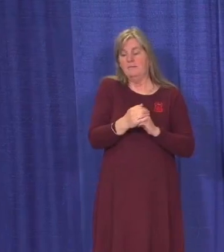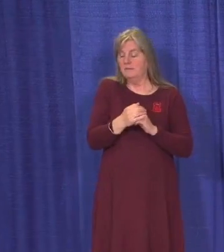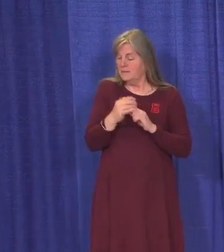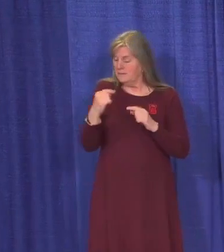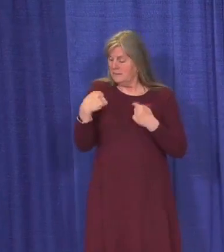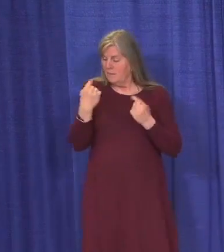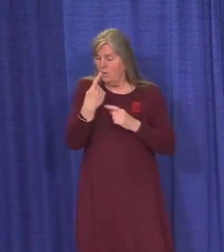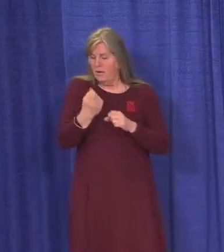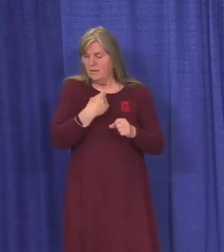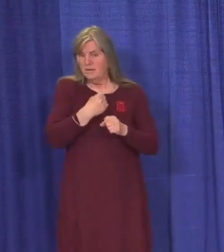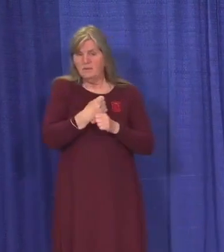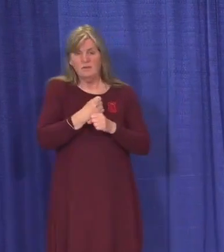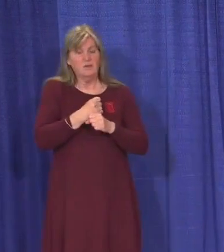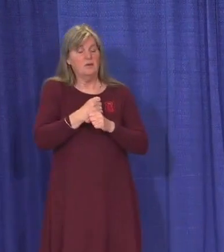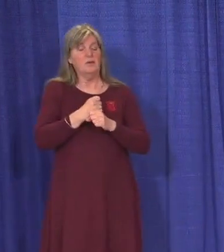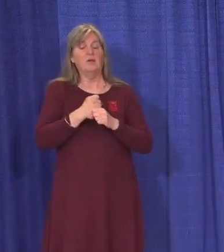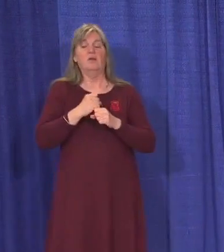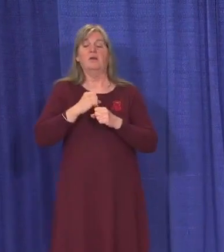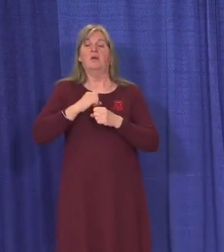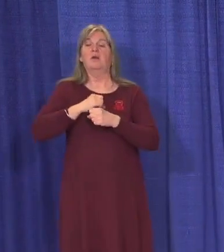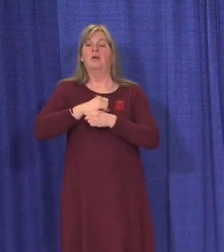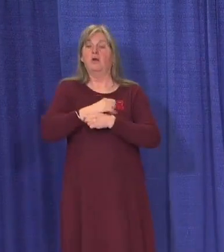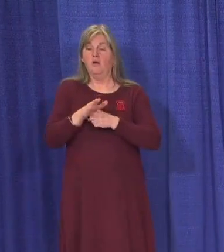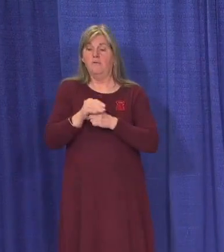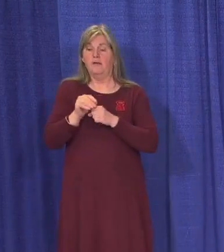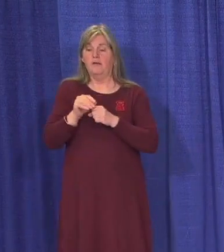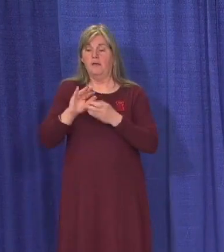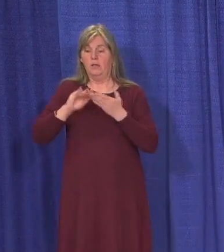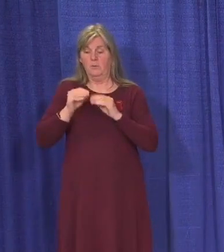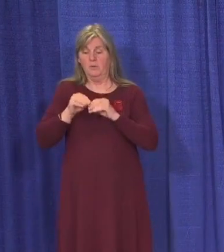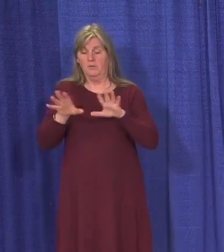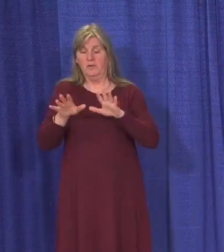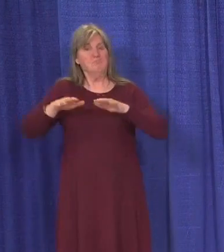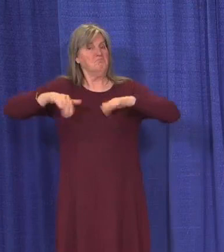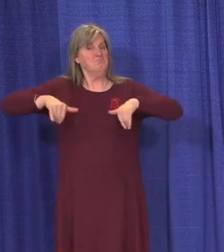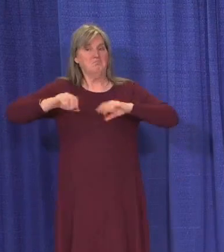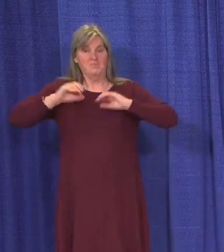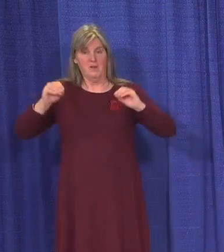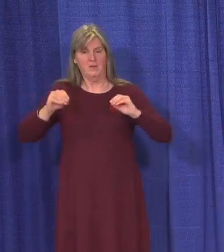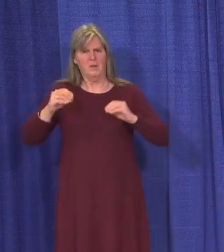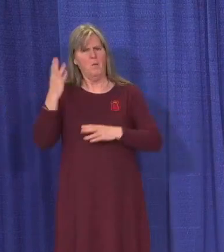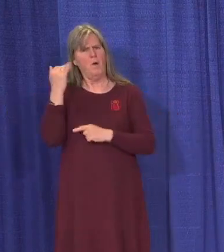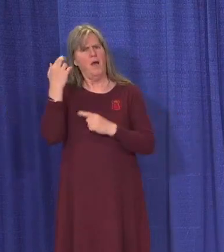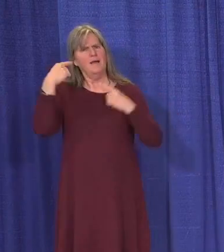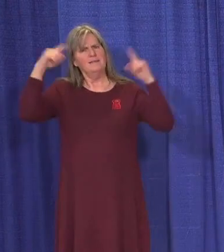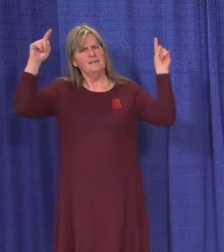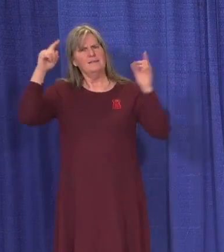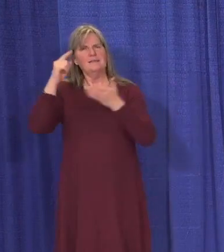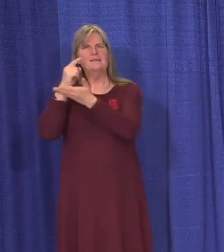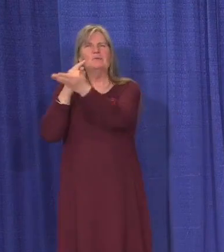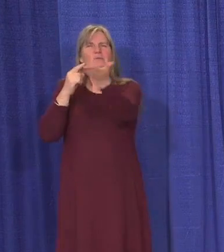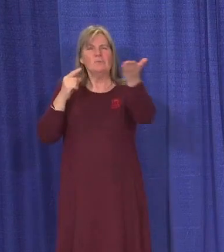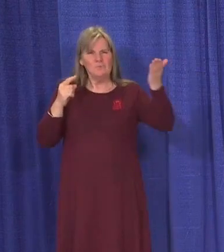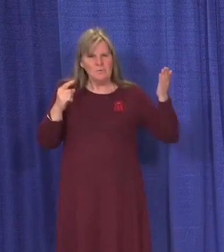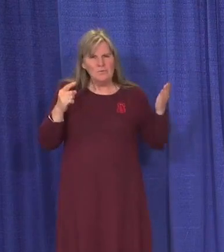guidance. We have had 82 cases with just